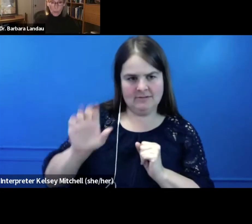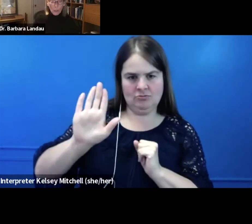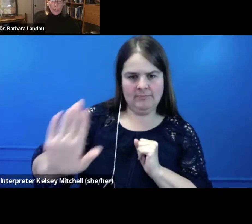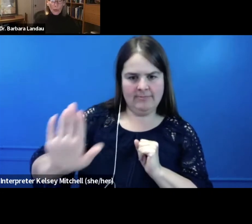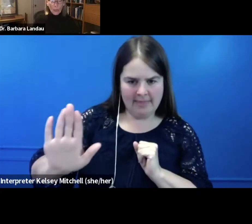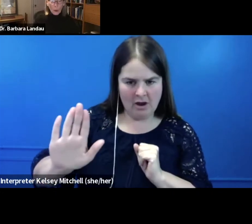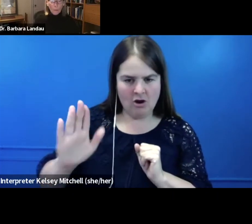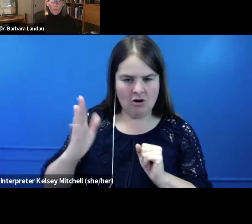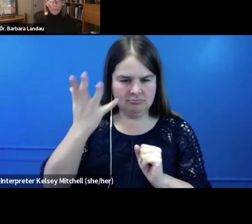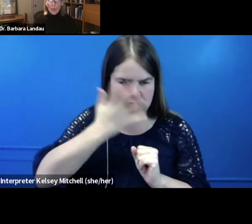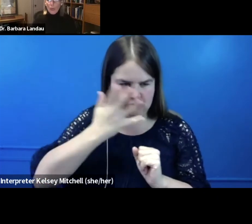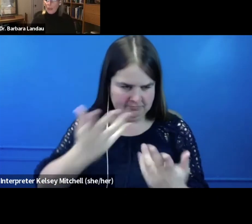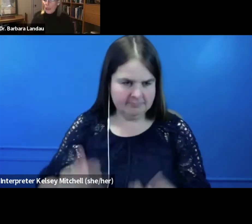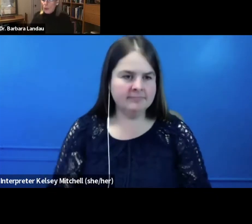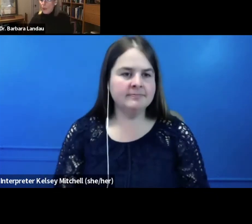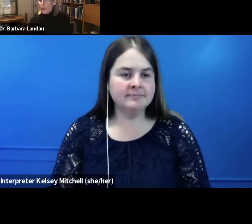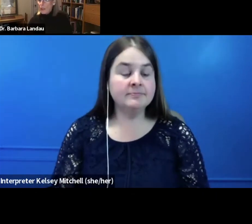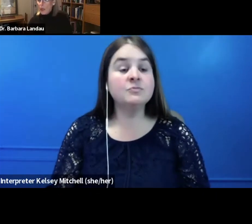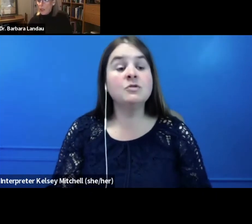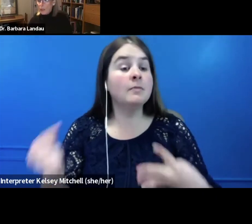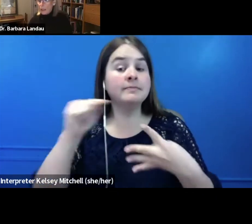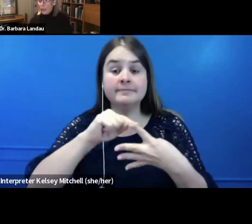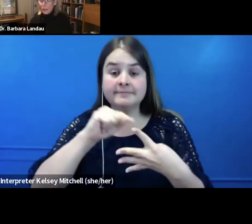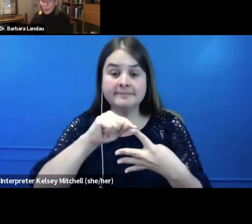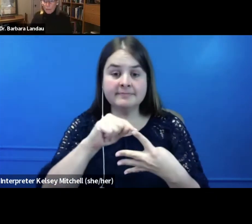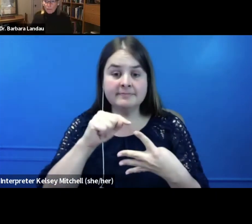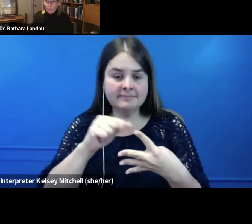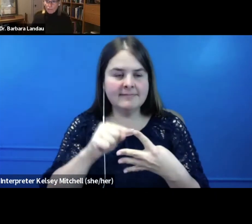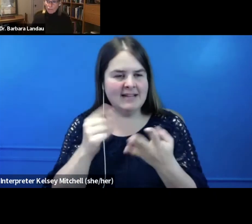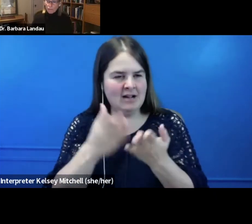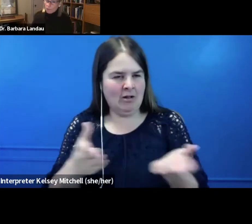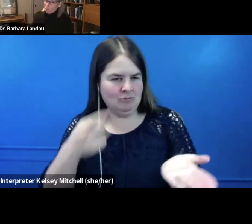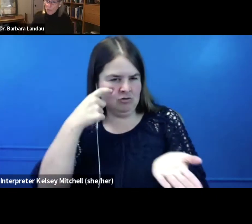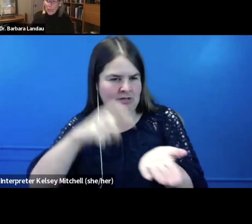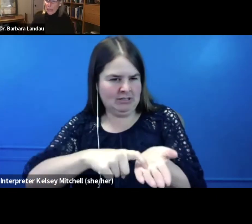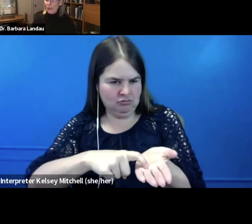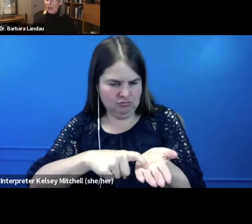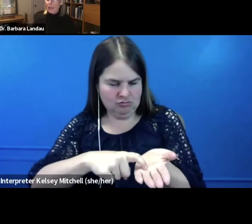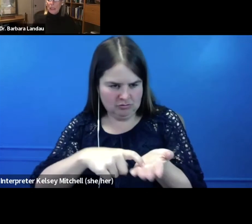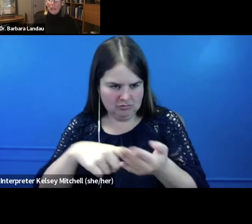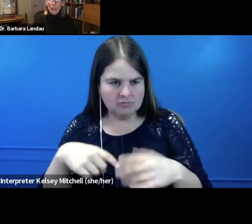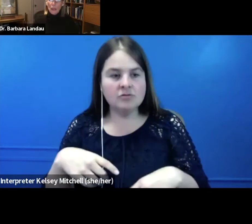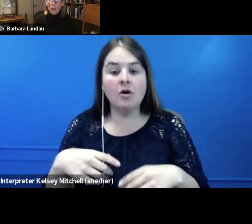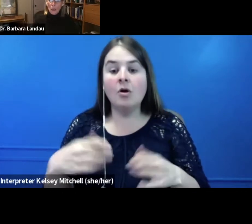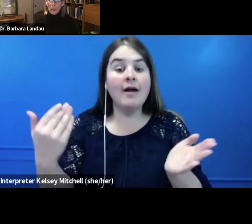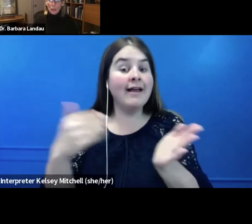so here i go case one is object recognition